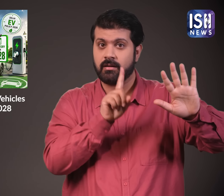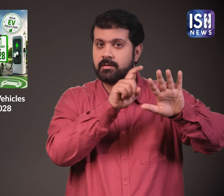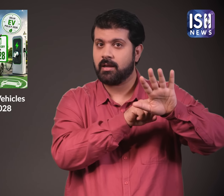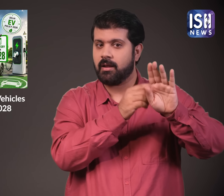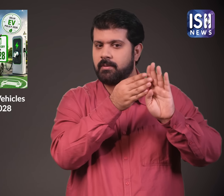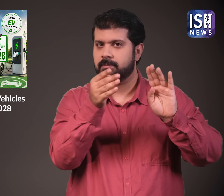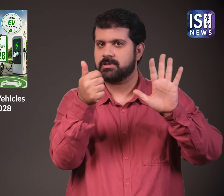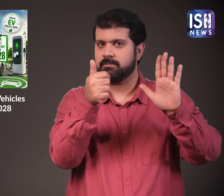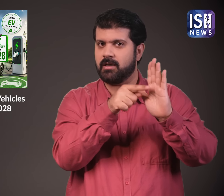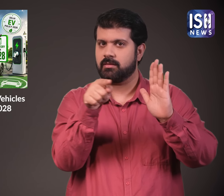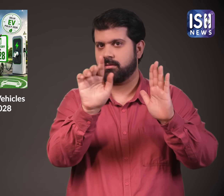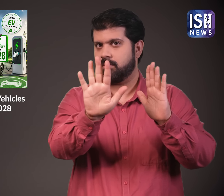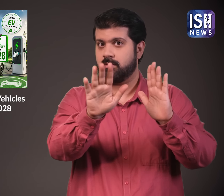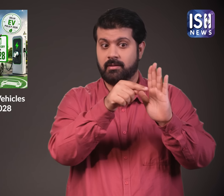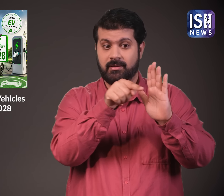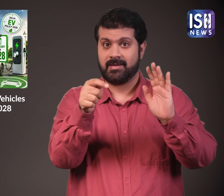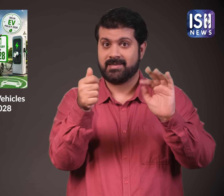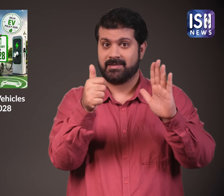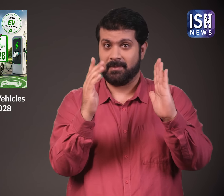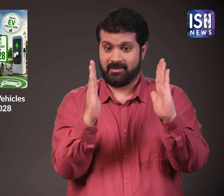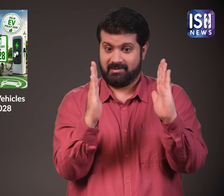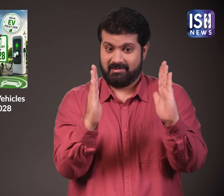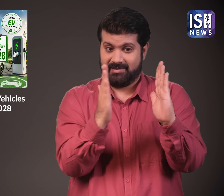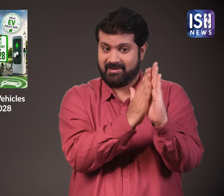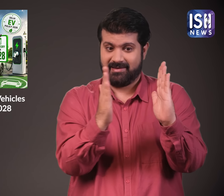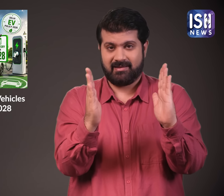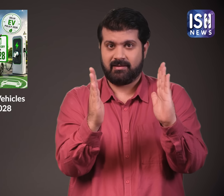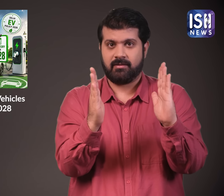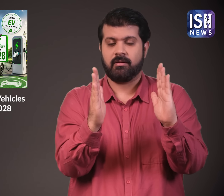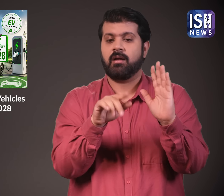and buy a new electric car within six months